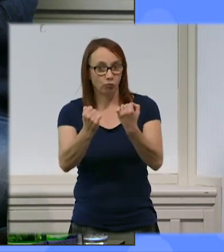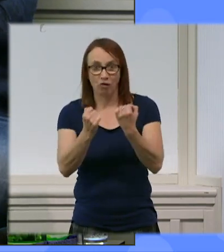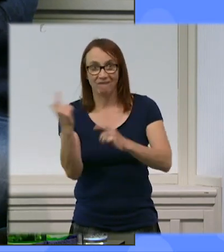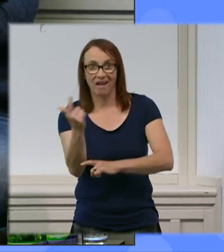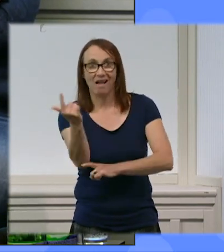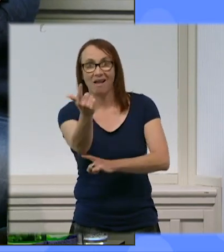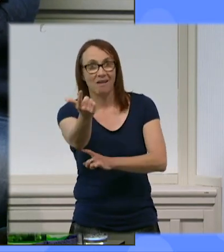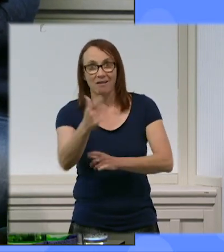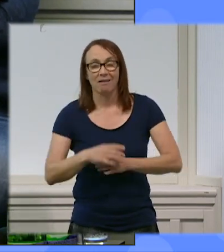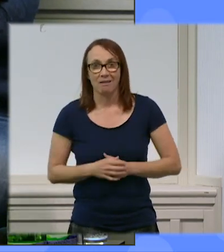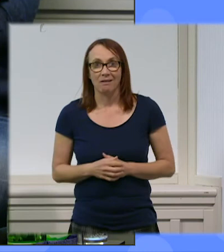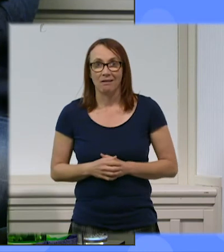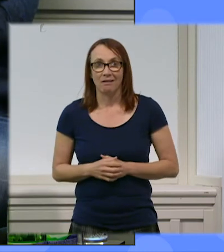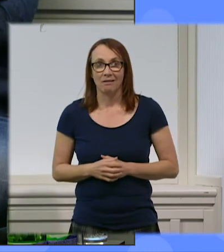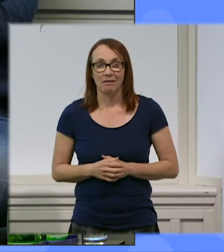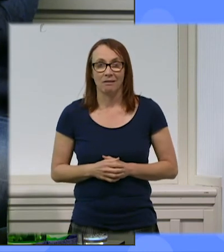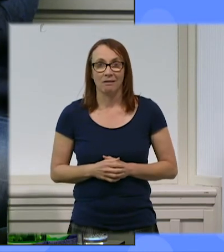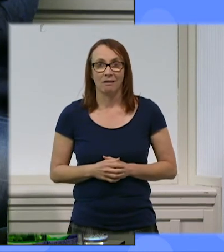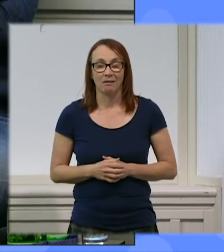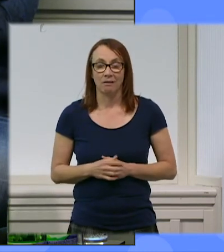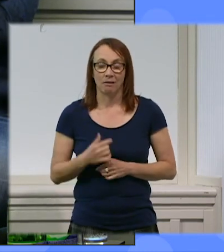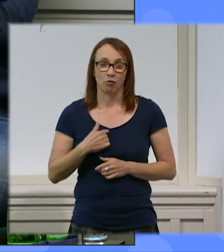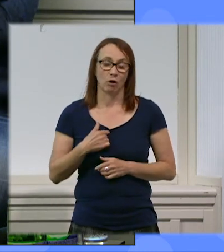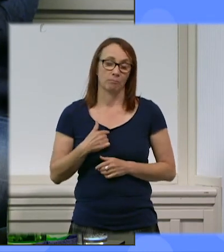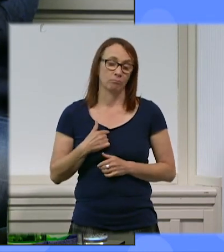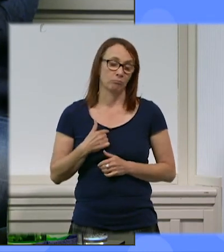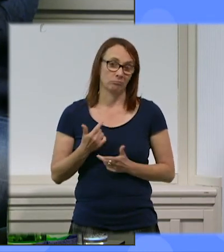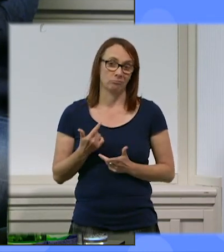obviously run them as well I mean ideally when you mentioned you know the